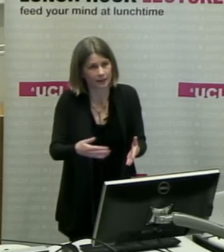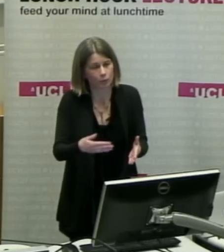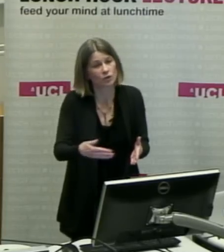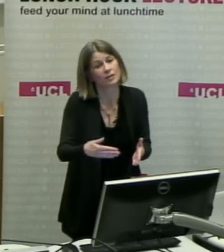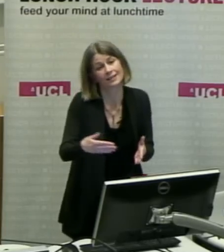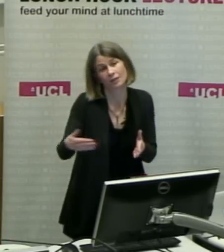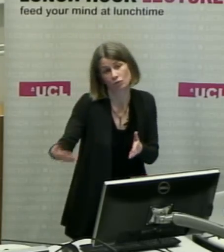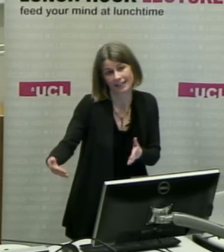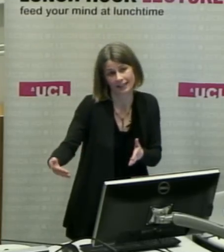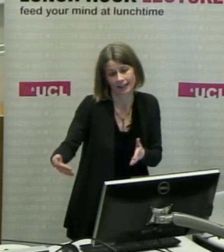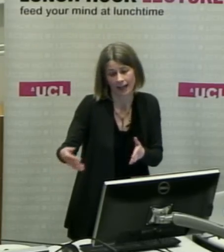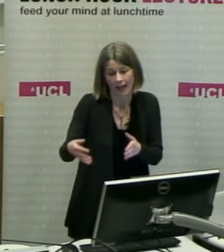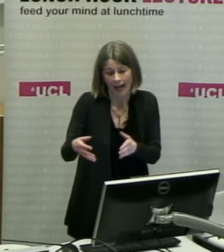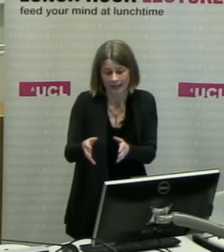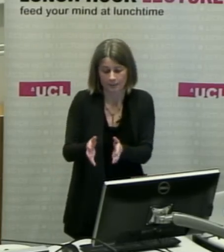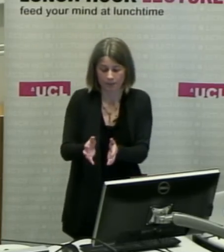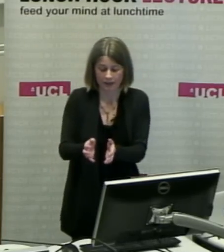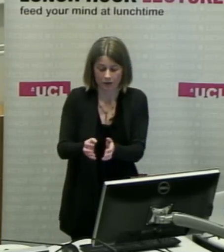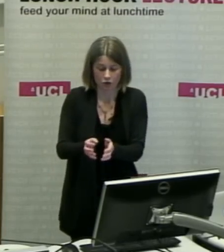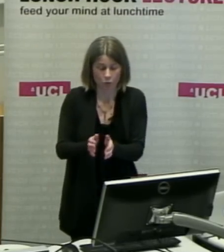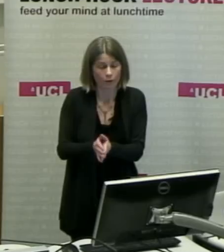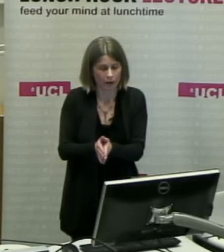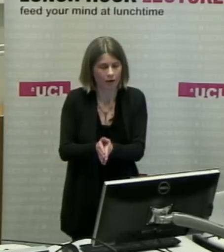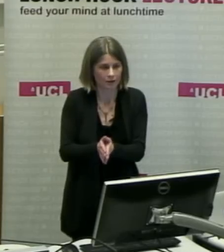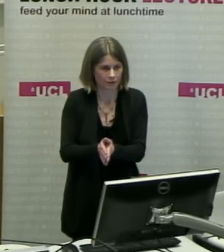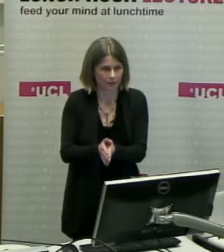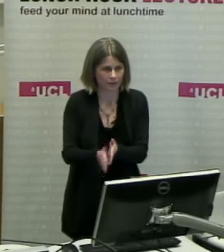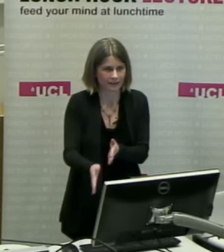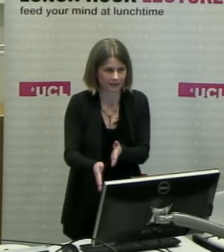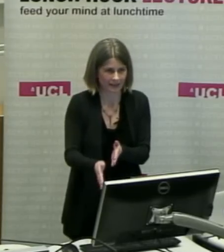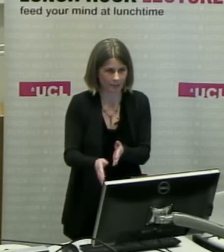and the importance to reading as being just one part of that reading step.